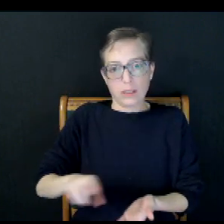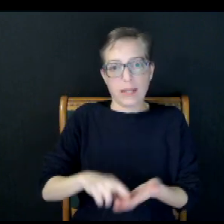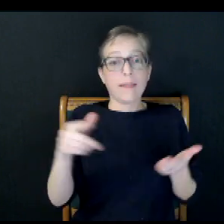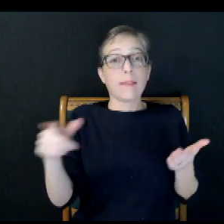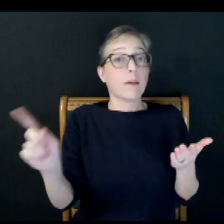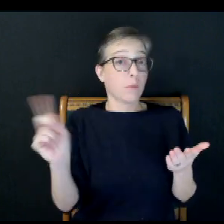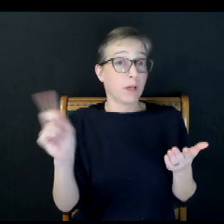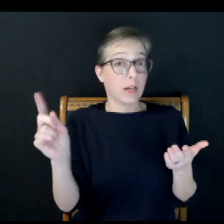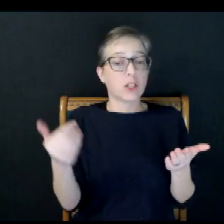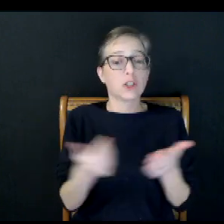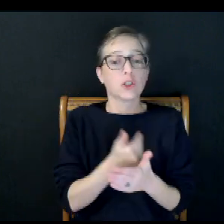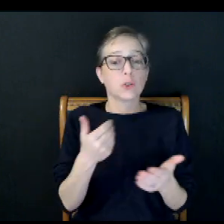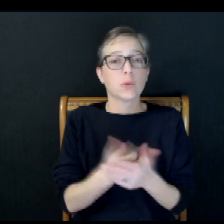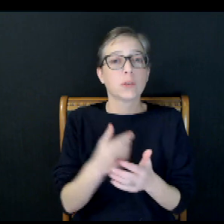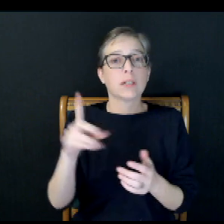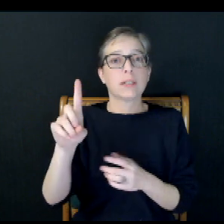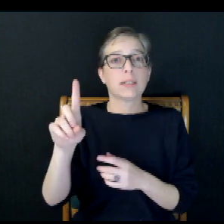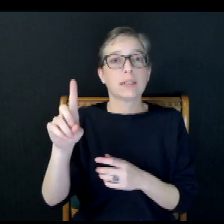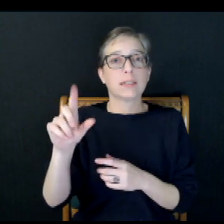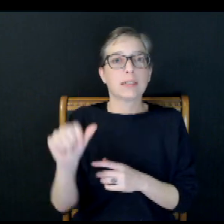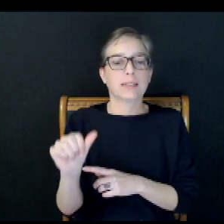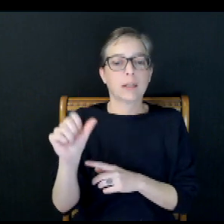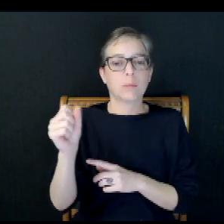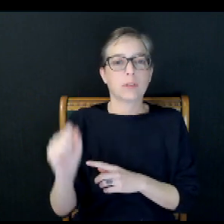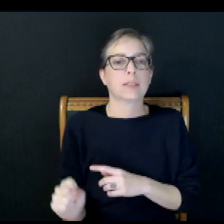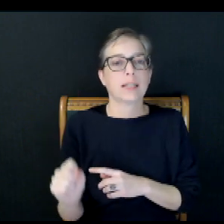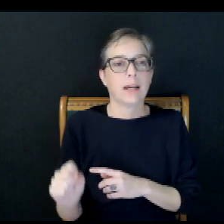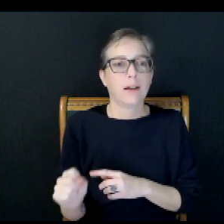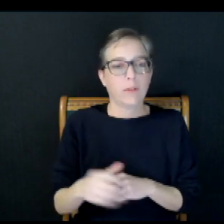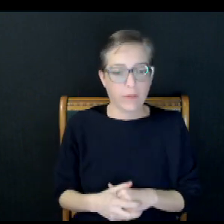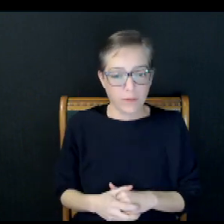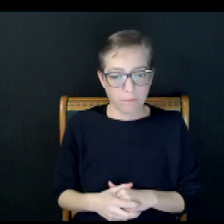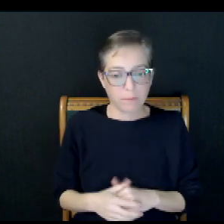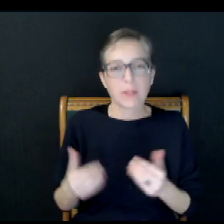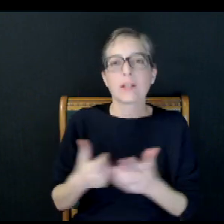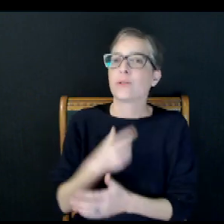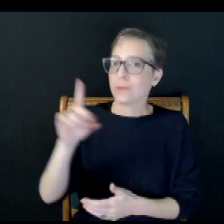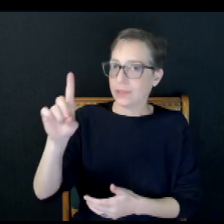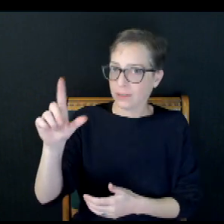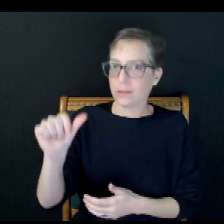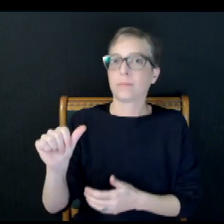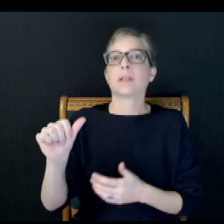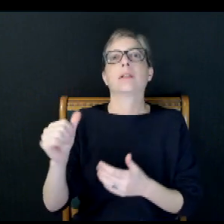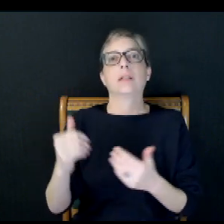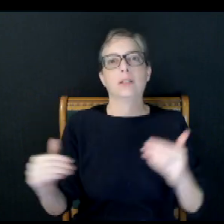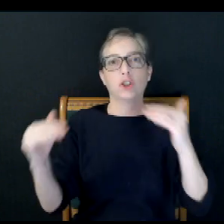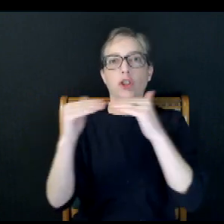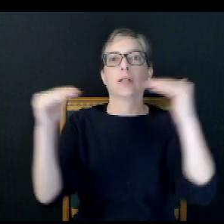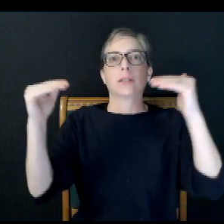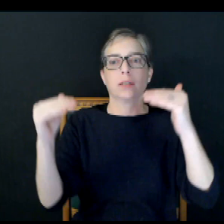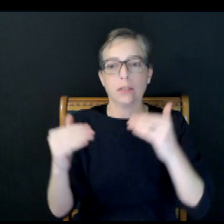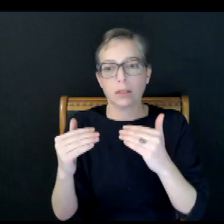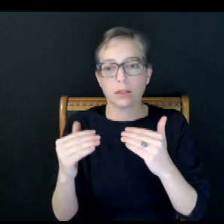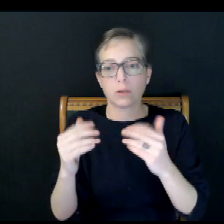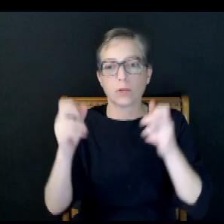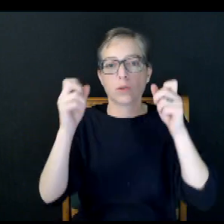Arts and Disability Justice Organization that covers all 14 Southern states.